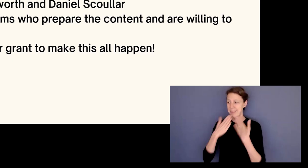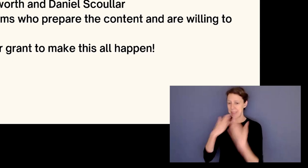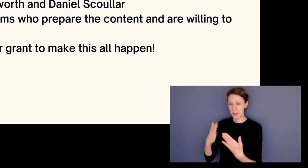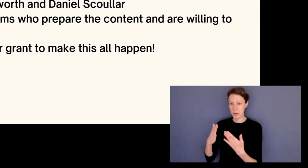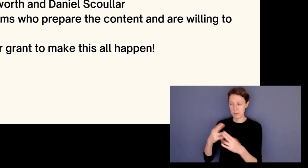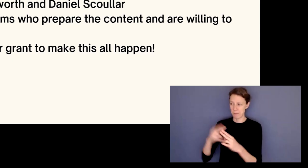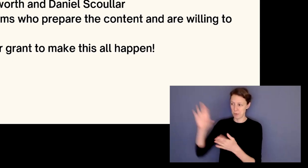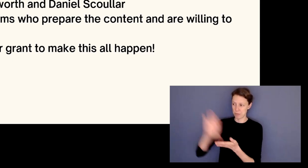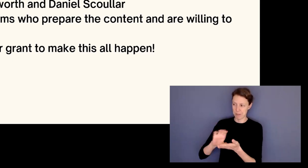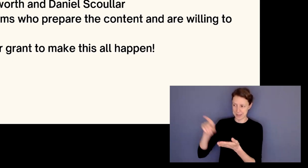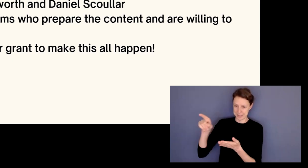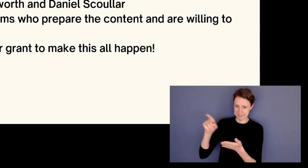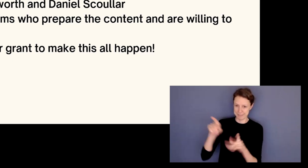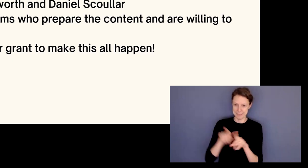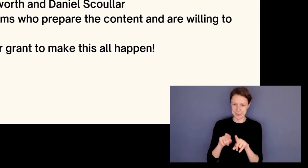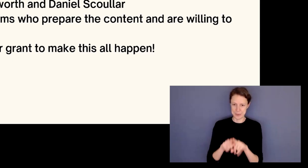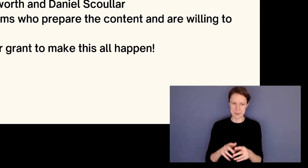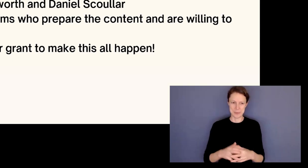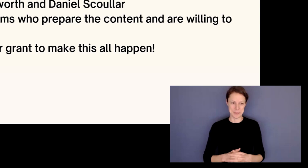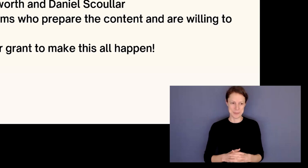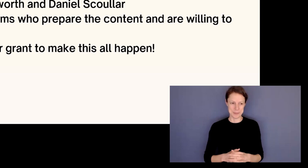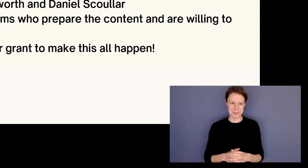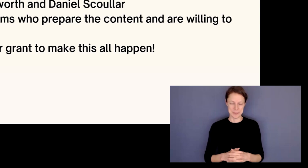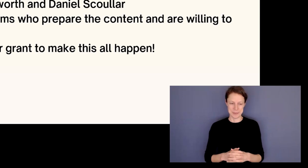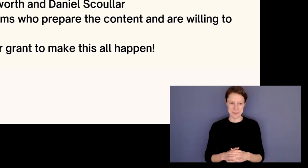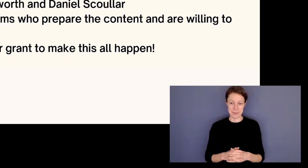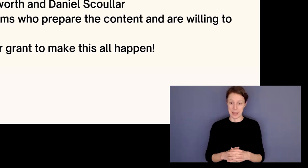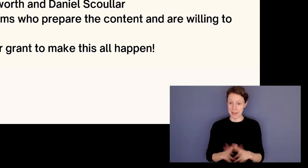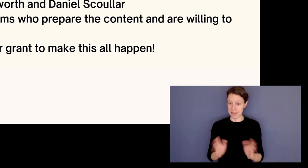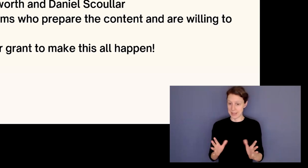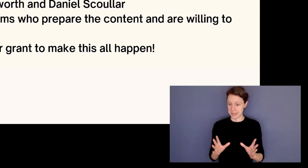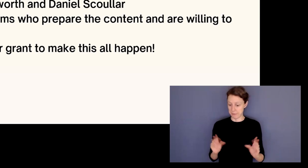happen. Um, so that's it from me. I'm happy to hand over if there's any questions or comments.